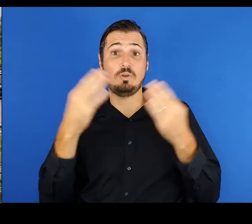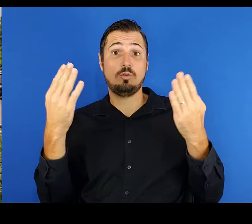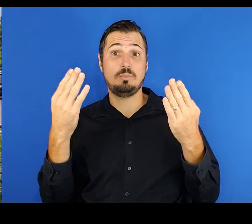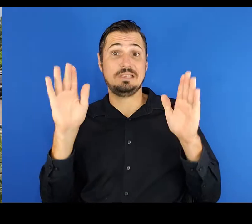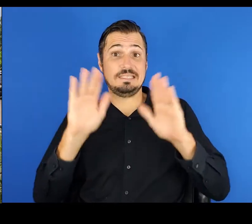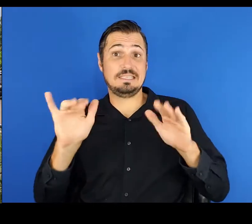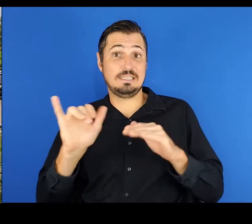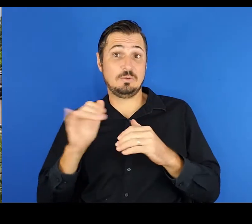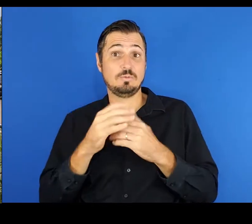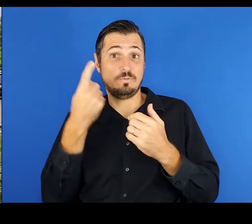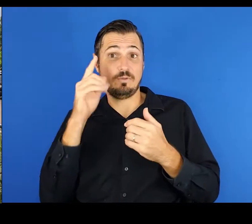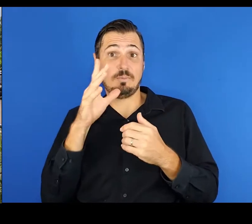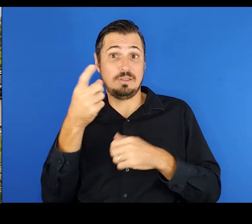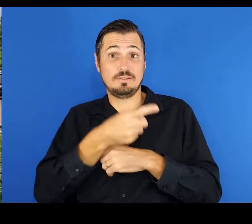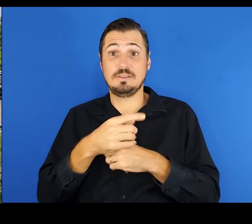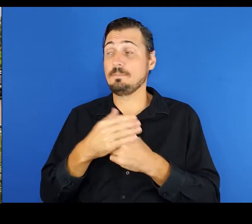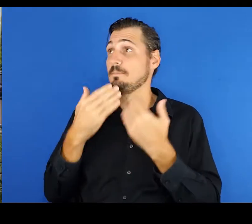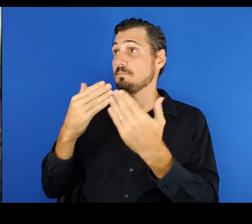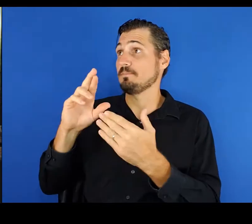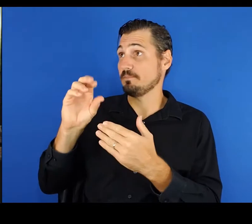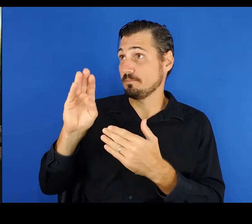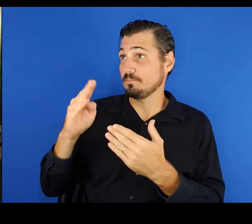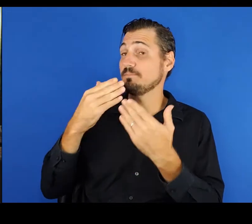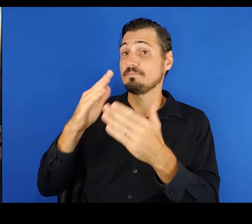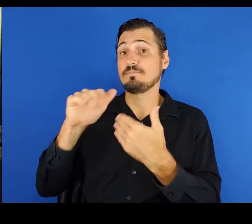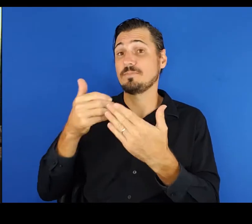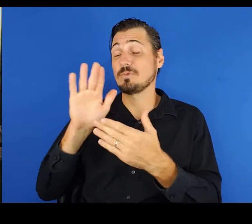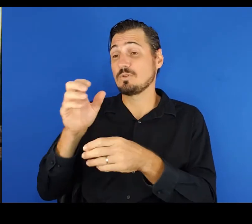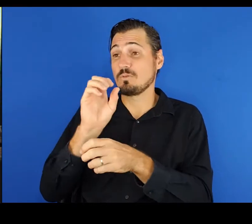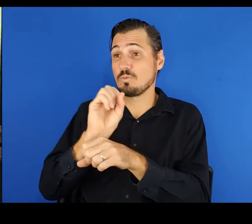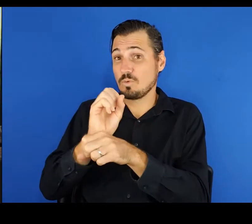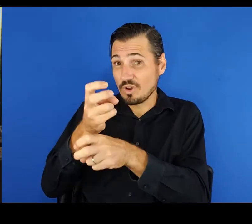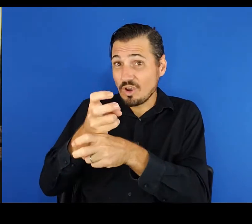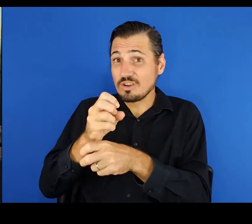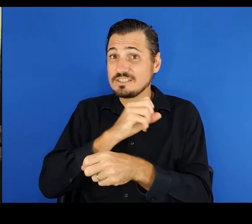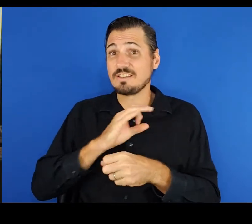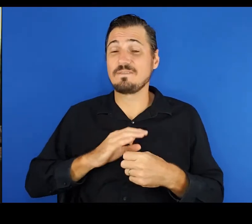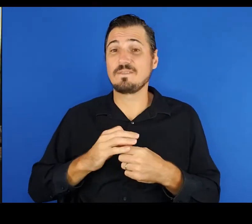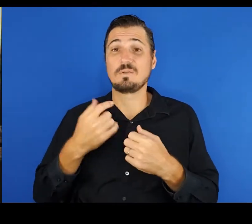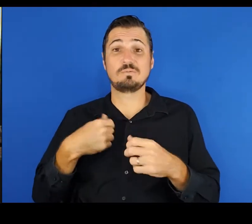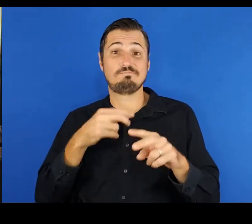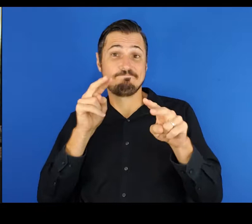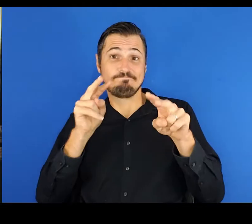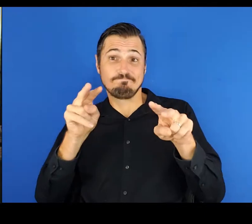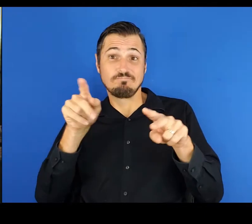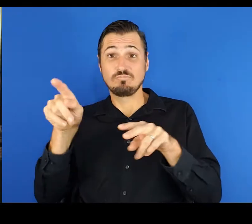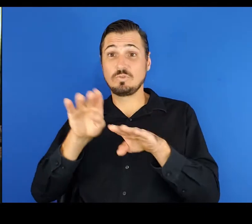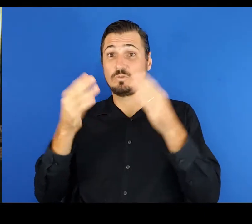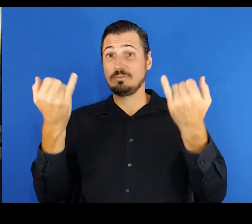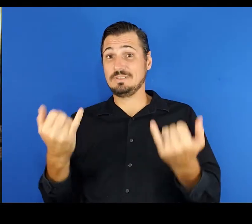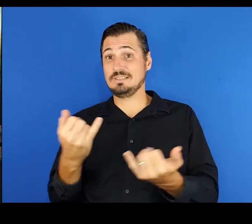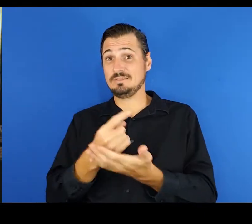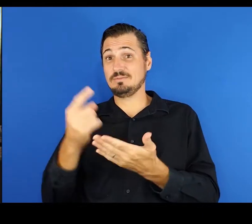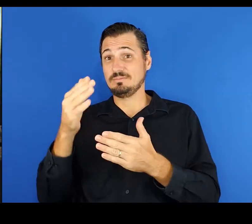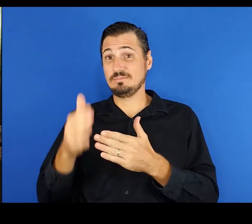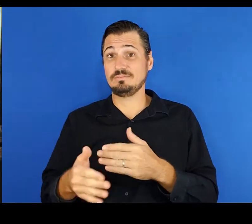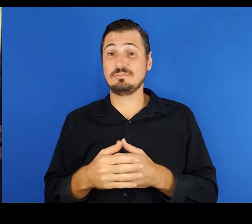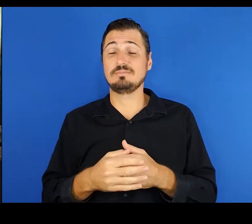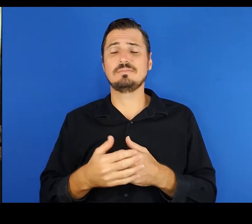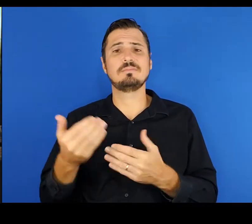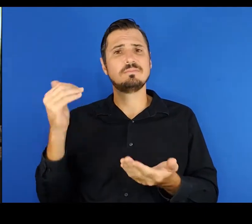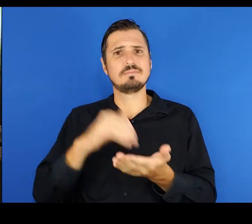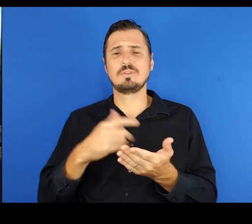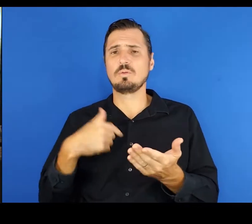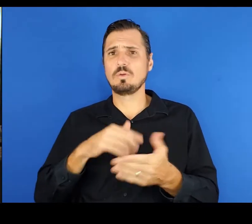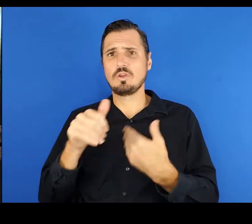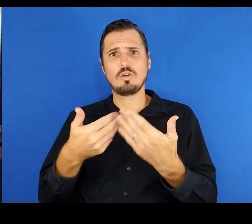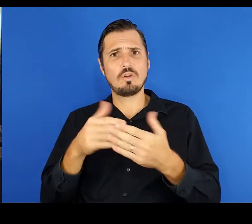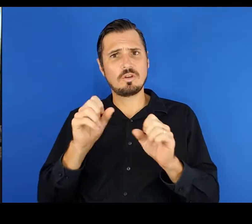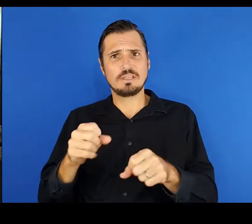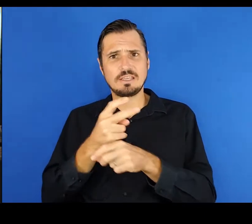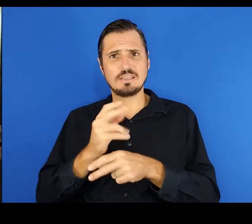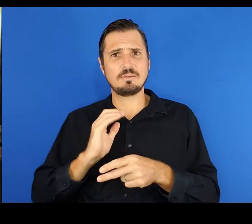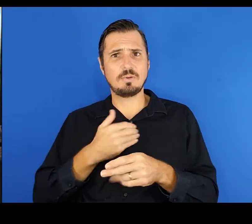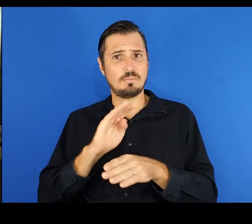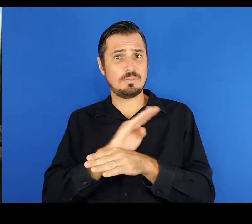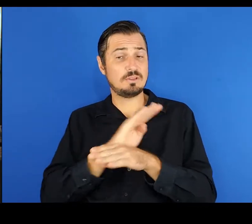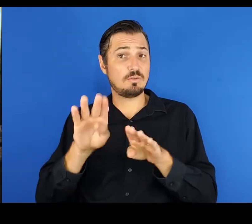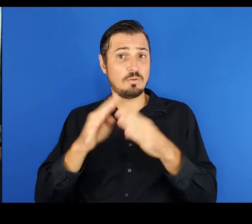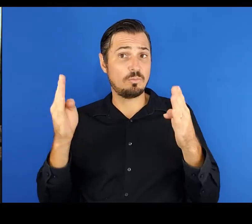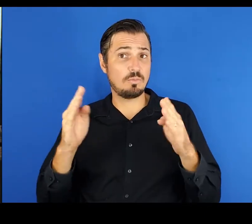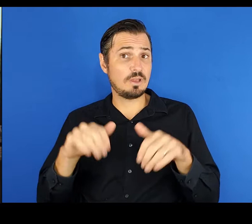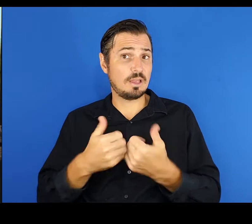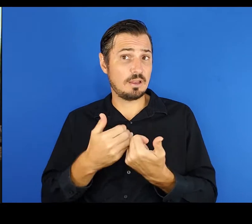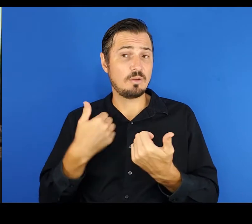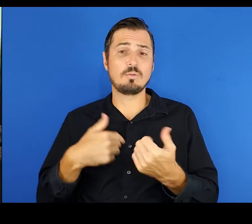Mahalo, Rob! And mahalo to your hard-working staff! We look forward to your reopening this weekend….and again, we ALL can to our part to keep our businesses open by doing our part to